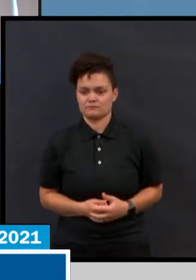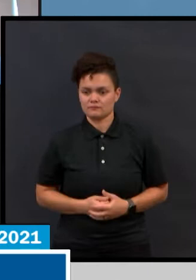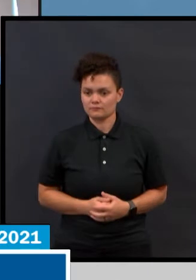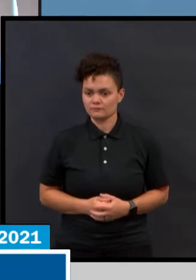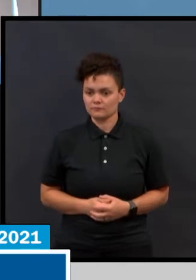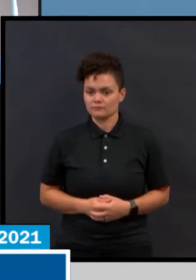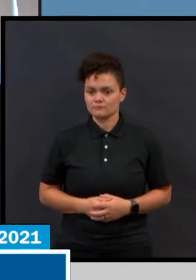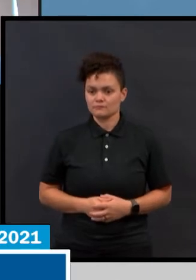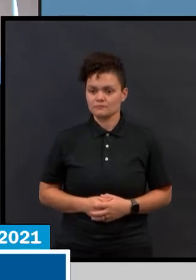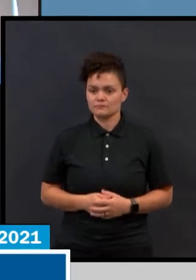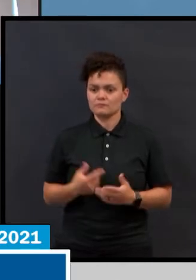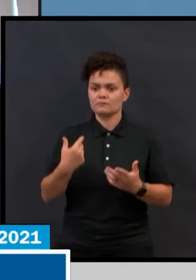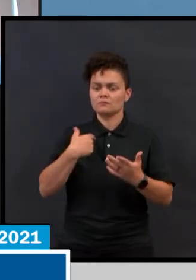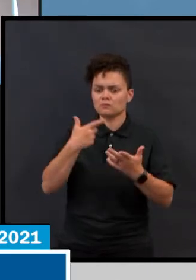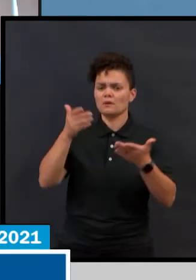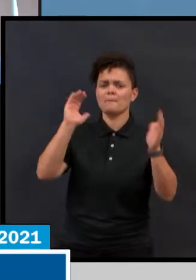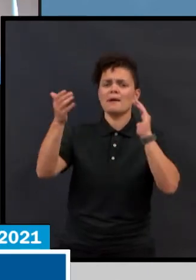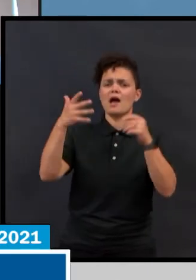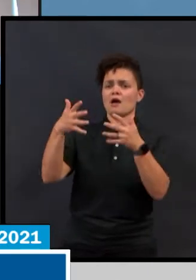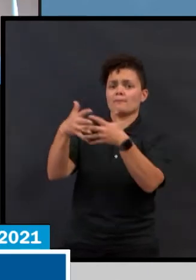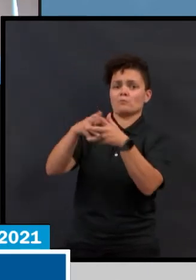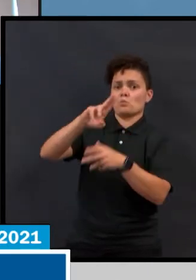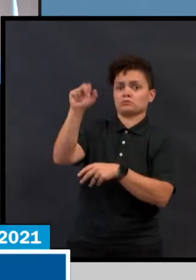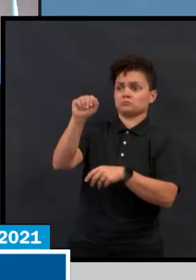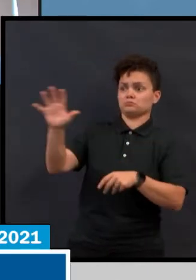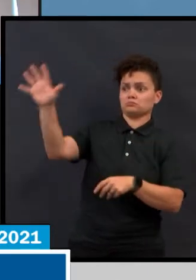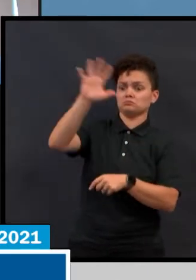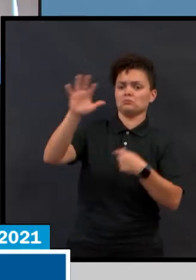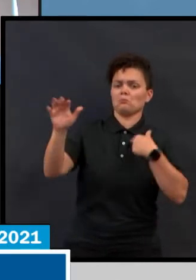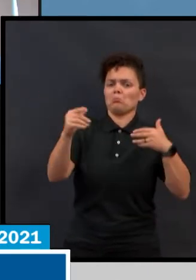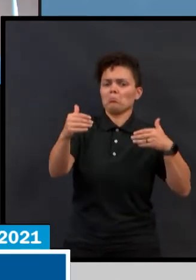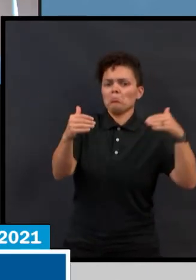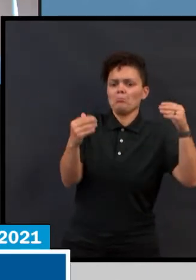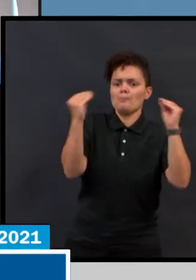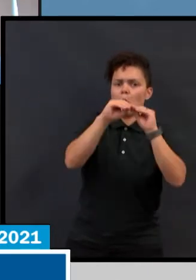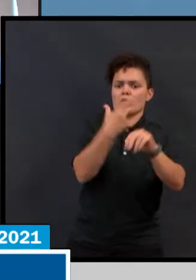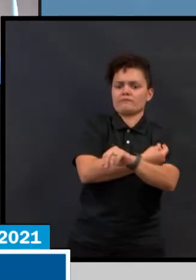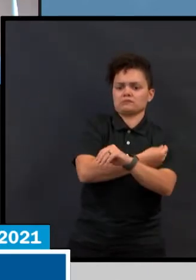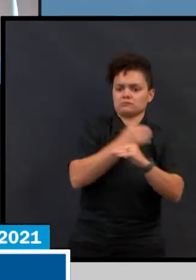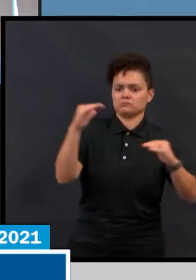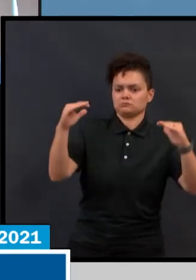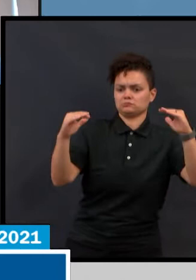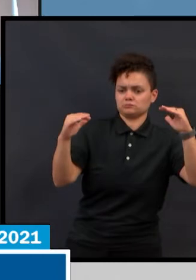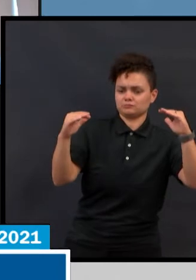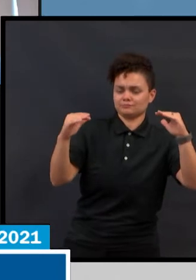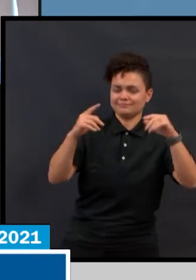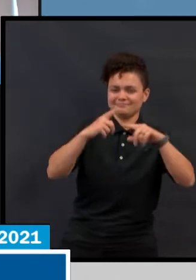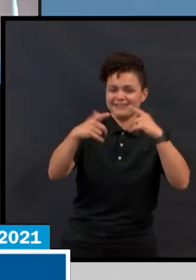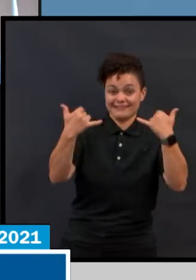more 70 percent is not going to get us out of this pandemic you can see that the number of vaccines